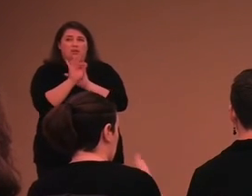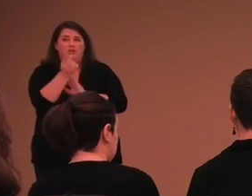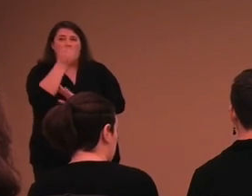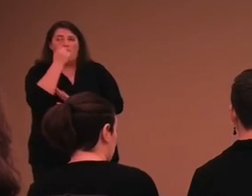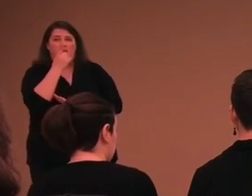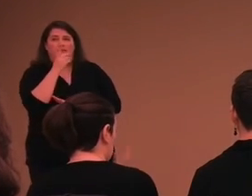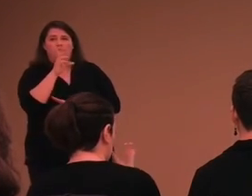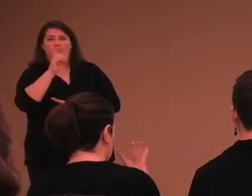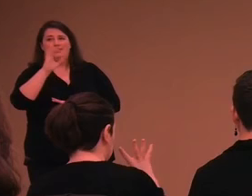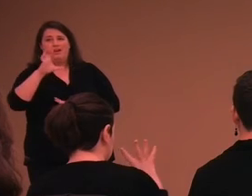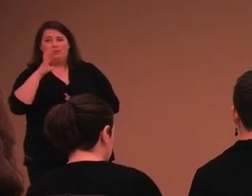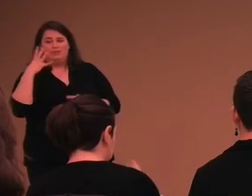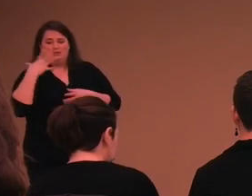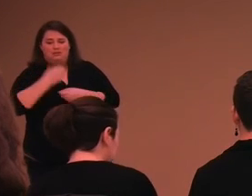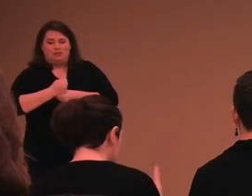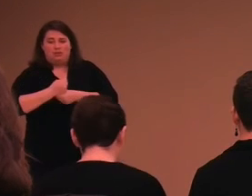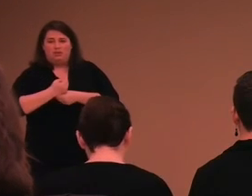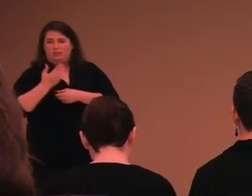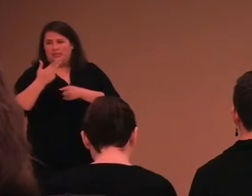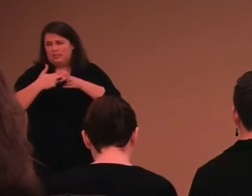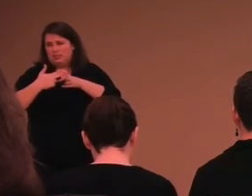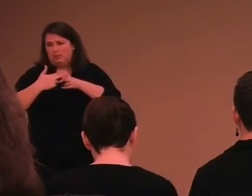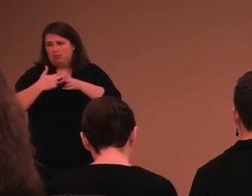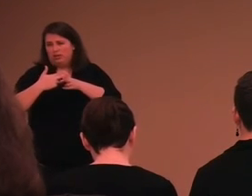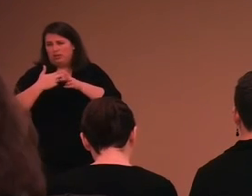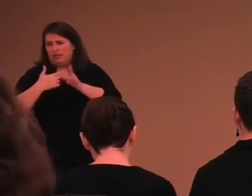Are you afraid of like temporary exhibits that change over a course of time?